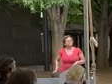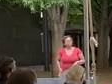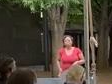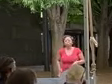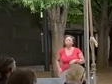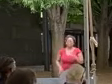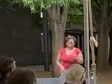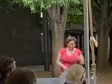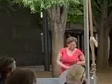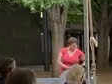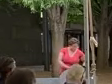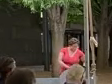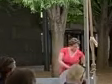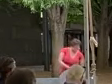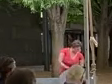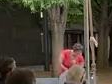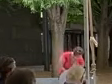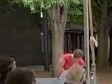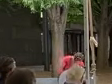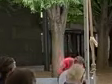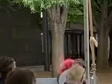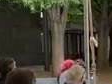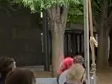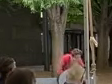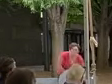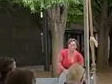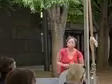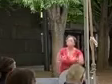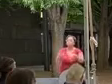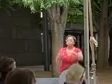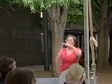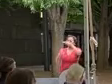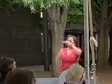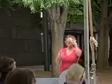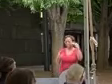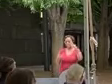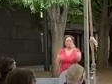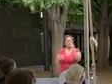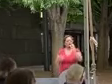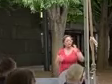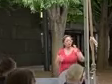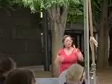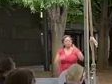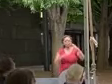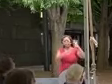[audio lost]